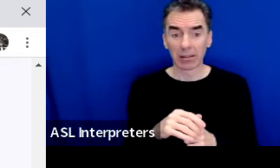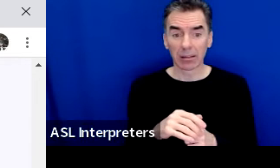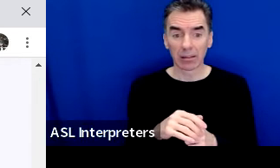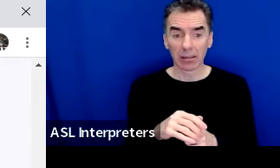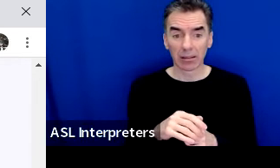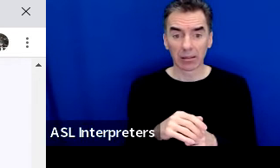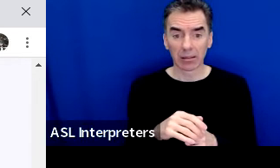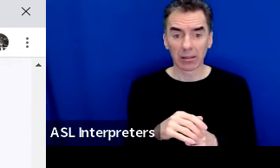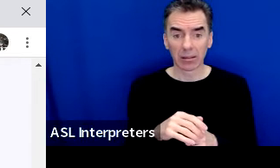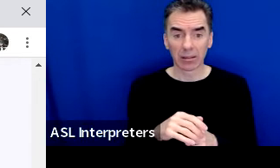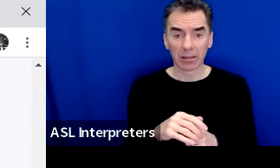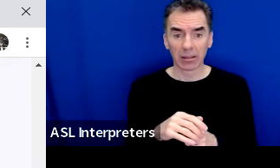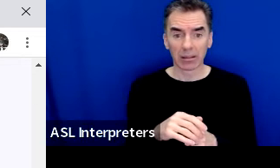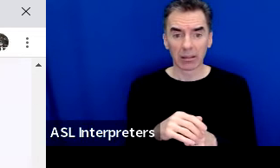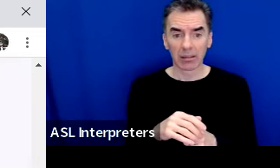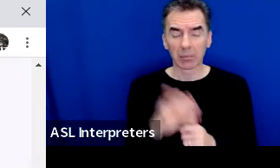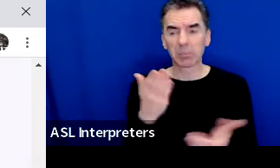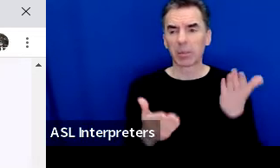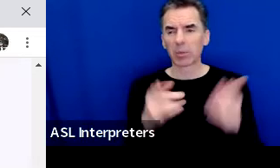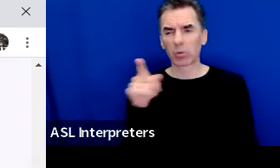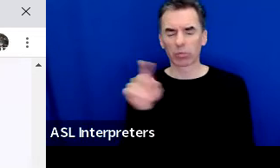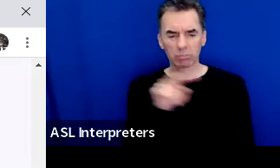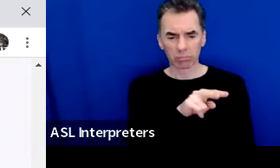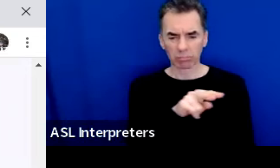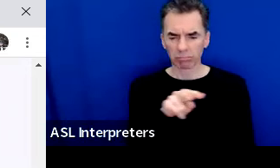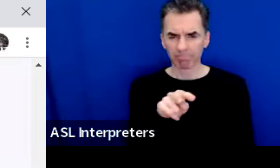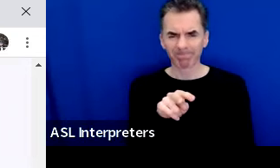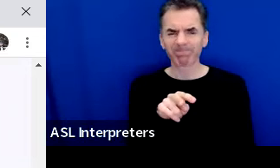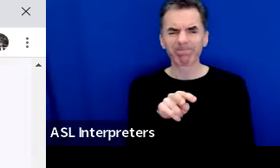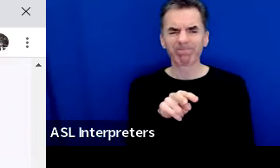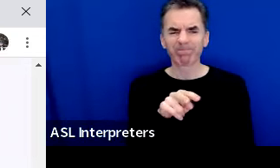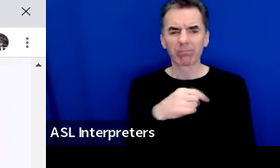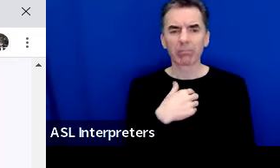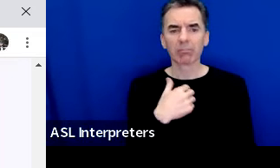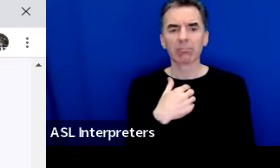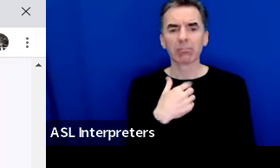I don't know if you liked for some reason when you use the technique of integration